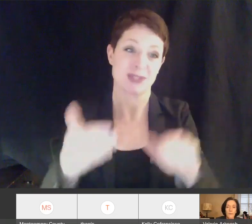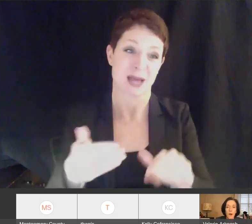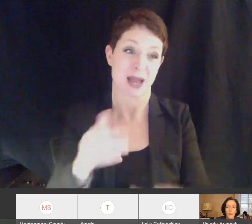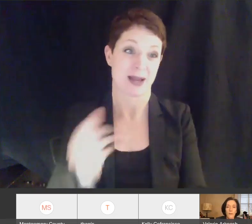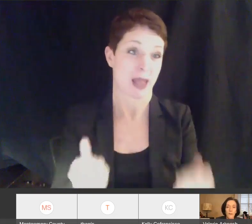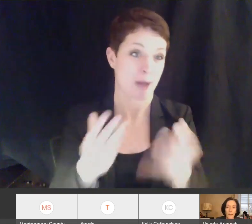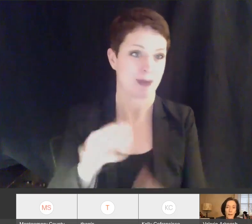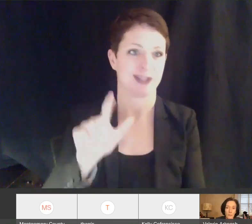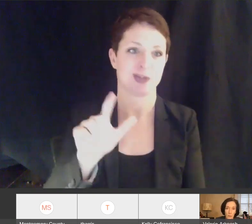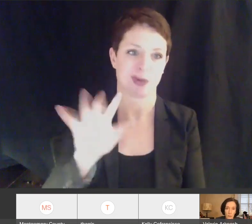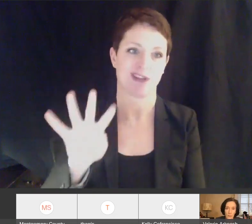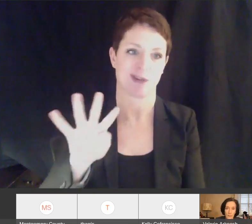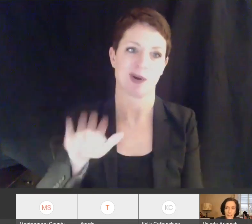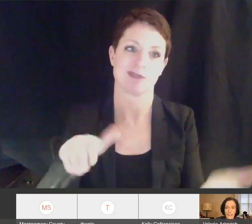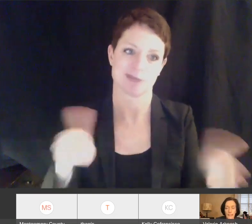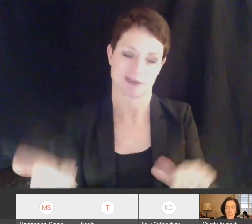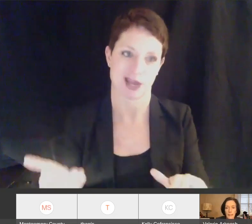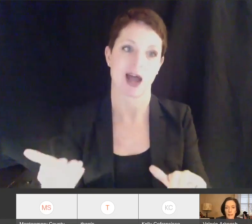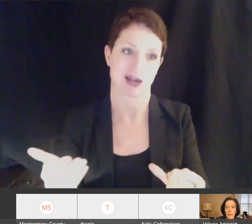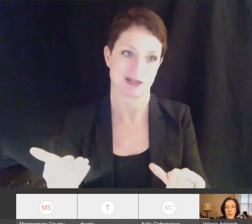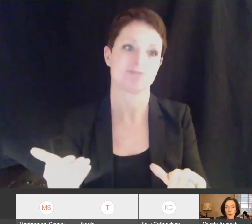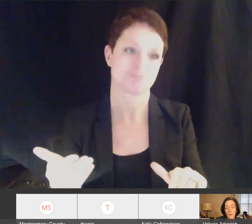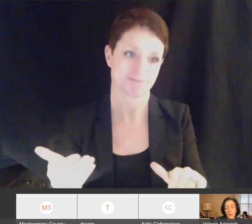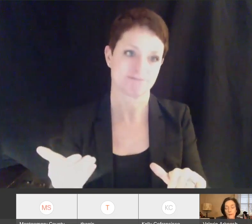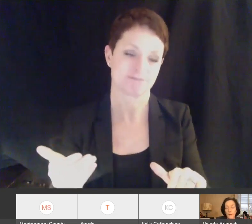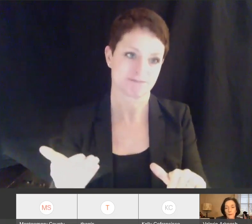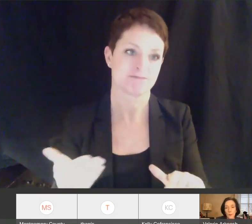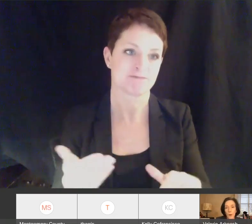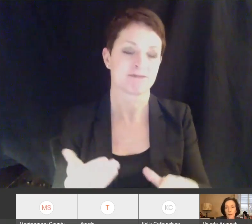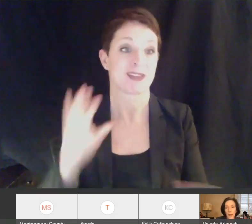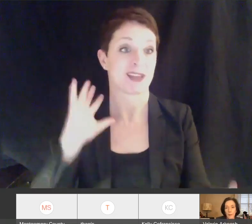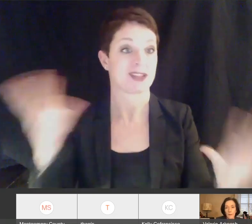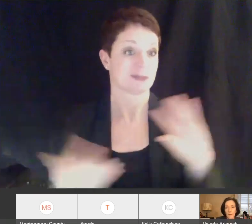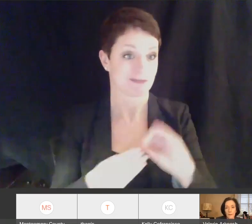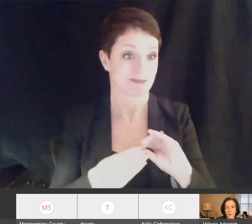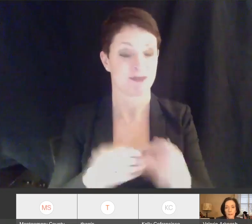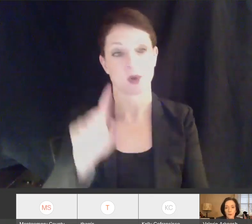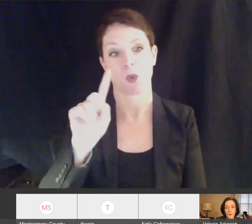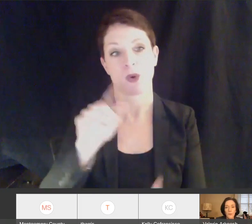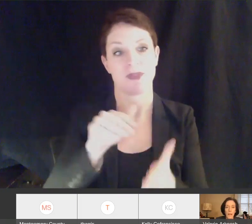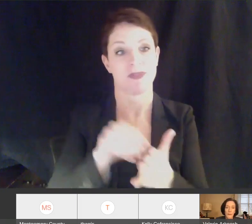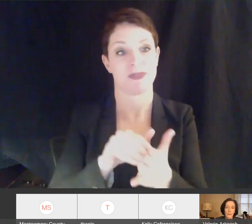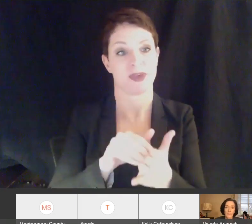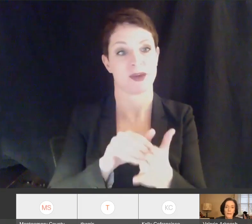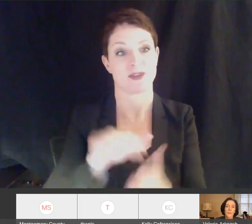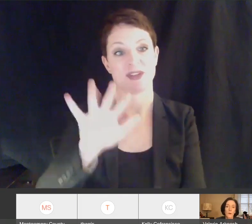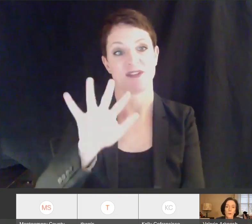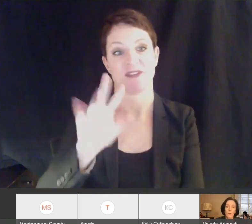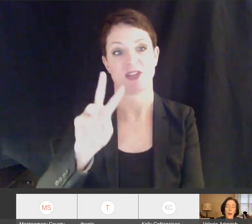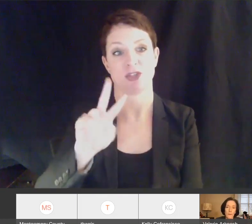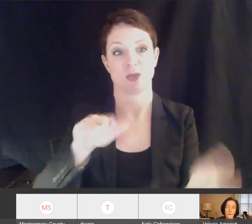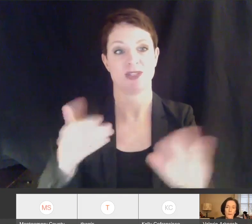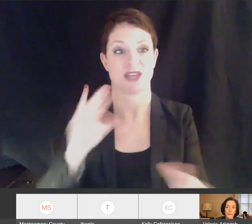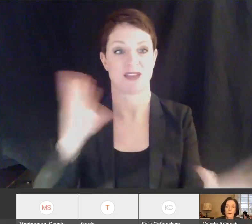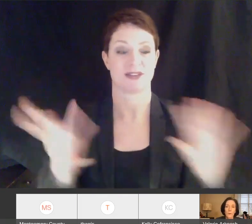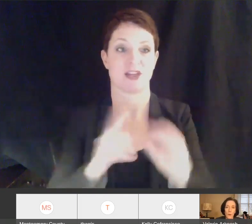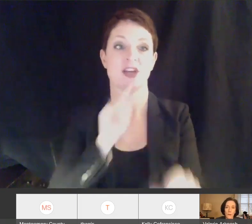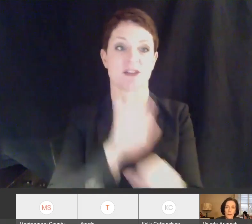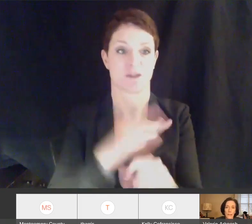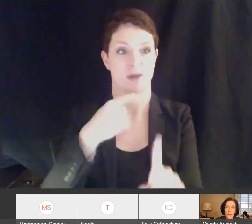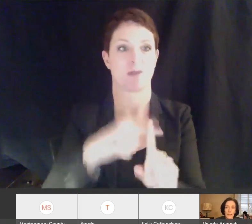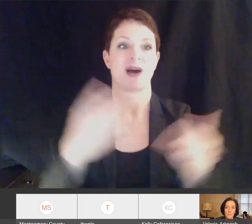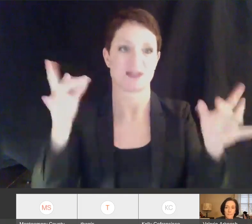have lost their life to COVID-19, which brings us to 1,052 deaths confirmed positive from COVID-19.